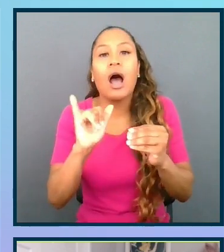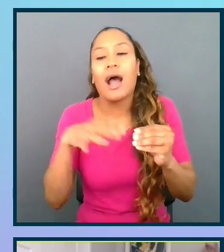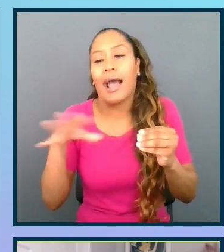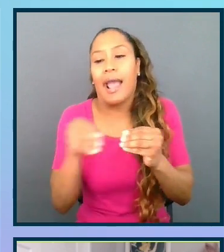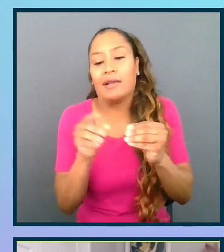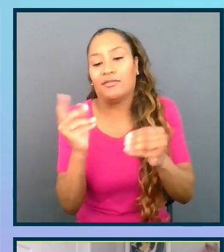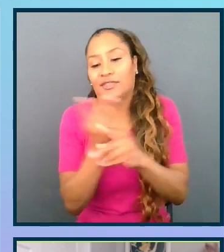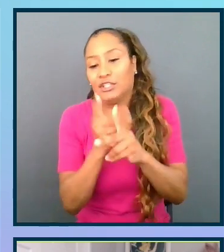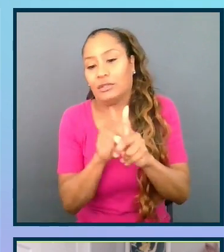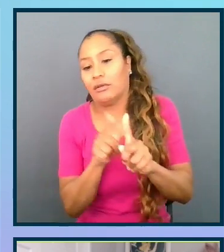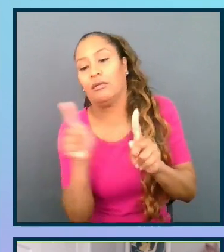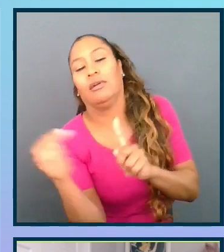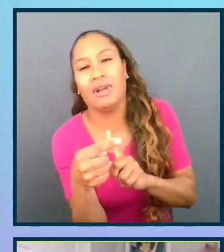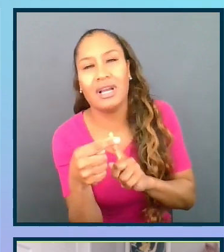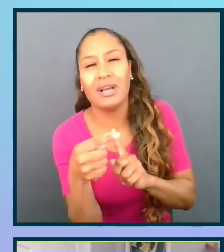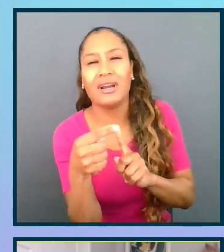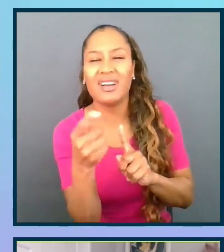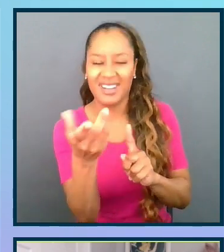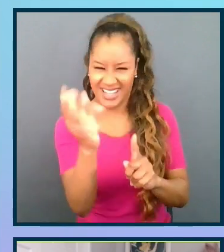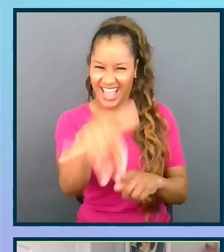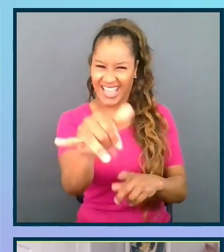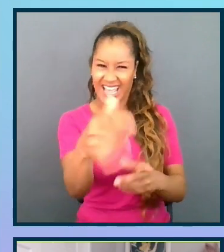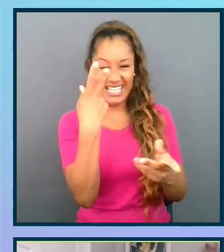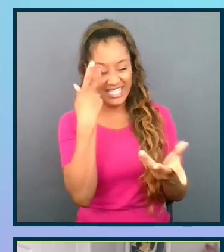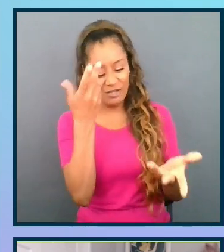We were still making accessibility, a remediation.